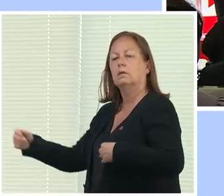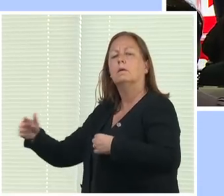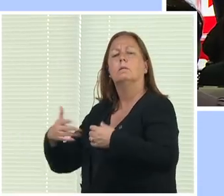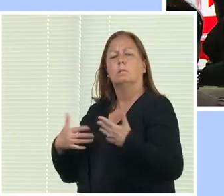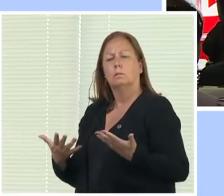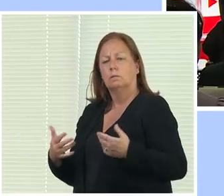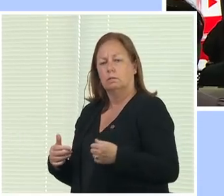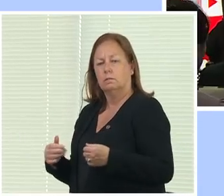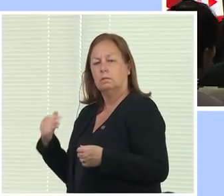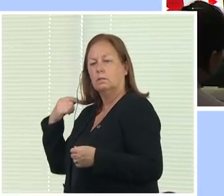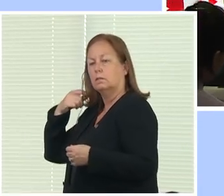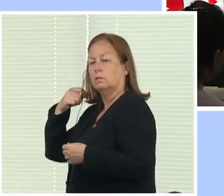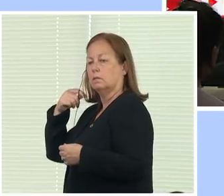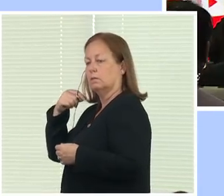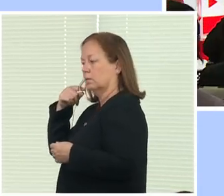I thank you, and I thank you very